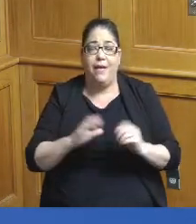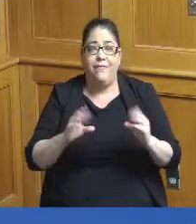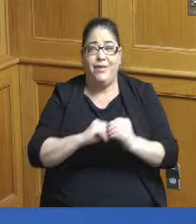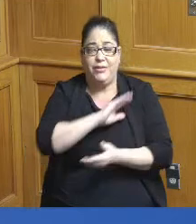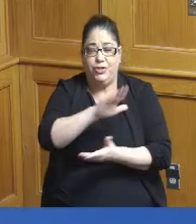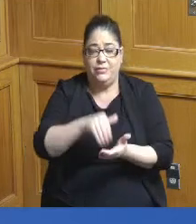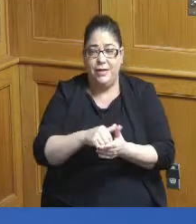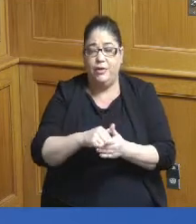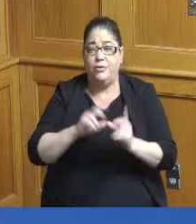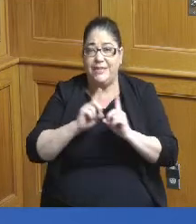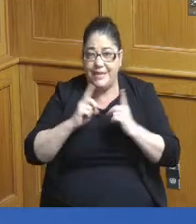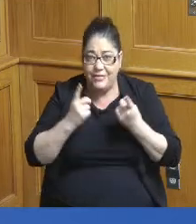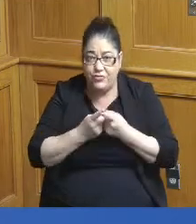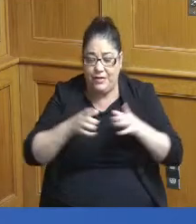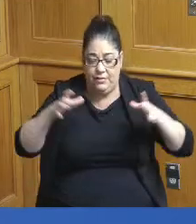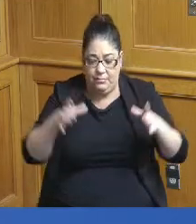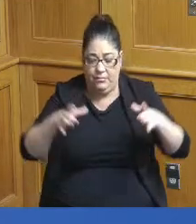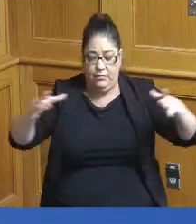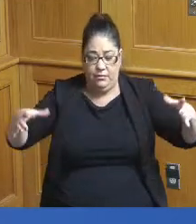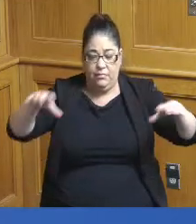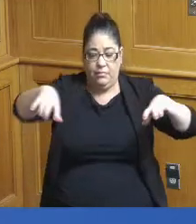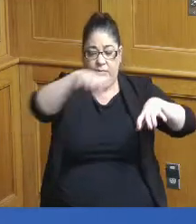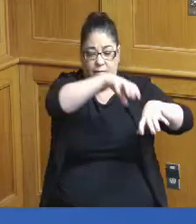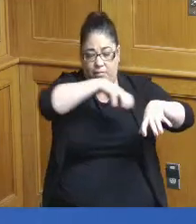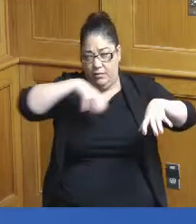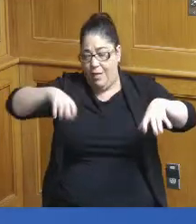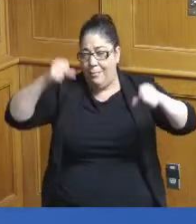the Commissioners Commissioners have all said we have a lot going on right now in the county